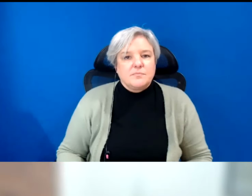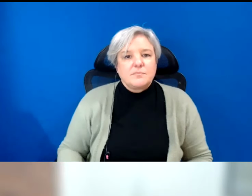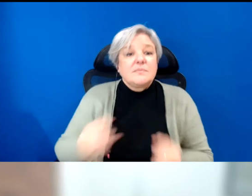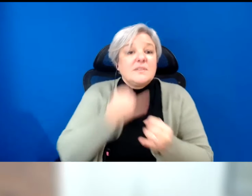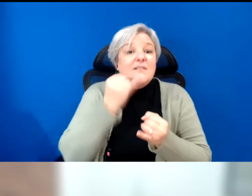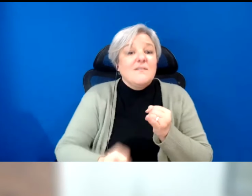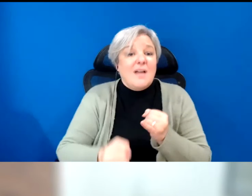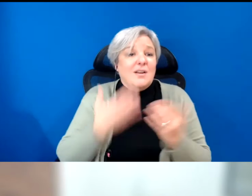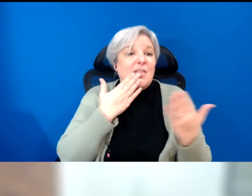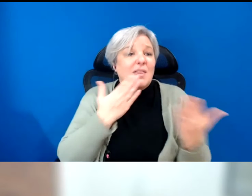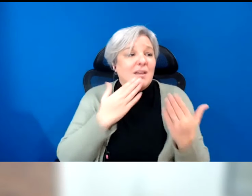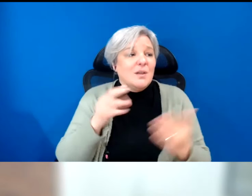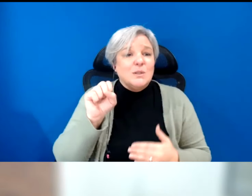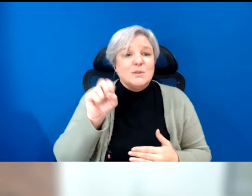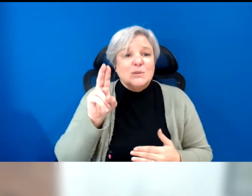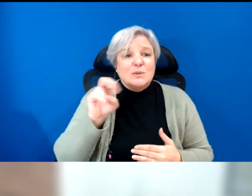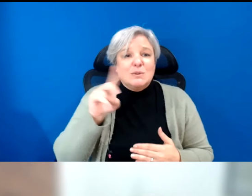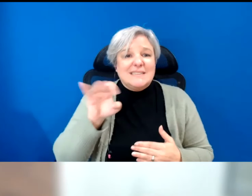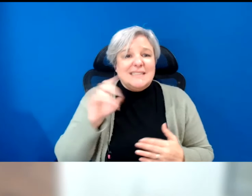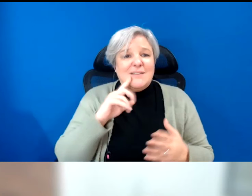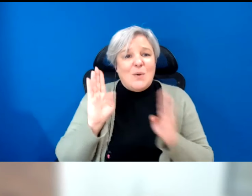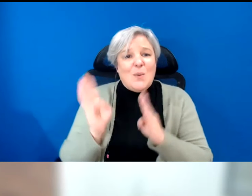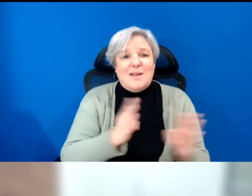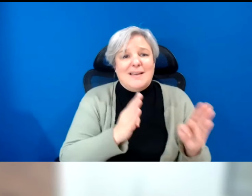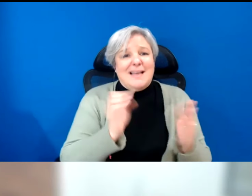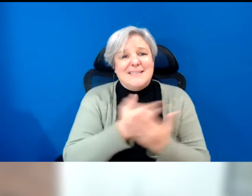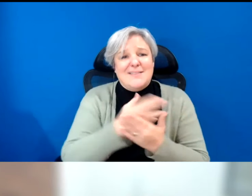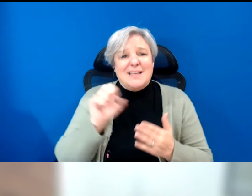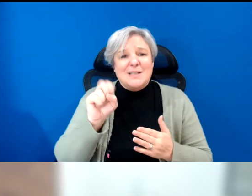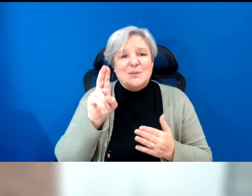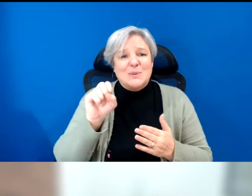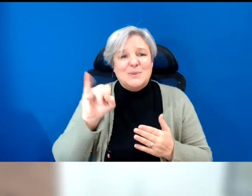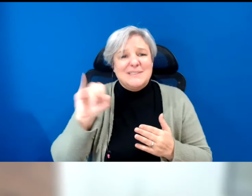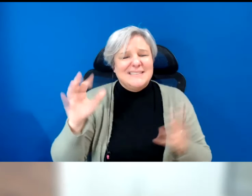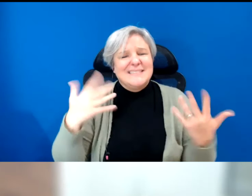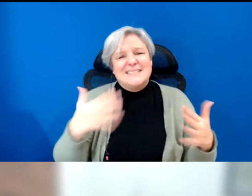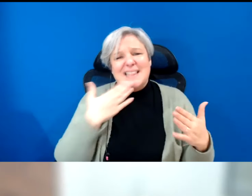It's all for organizing us all together and helping us to